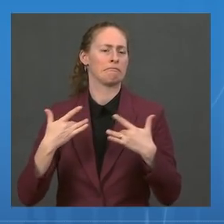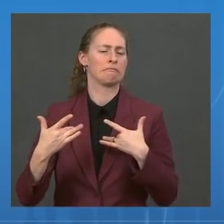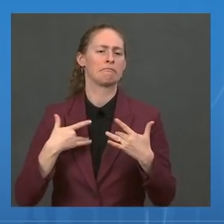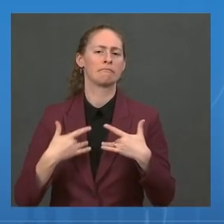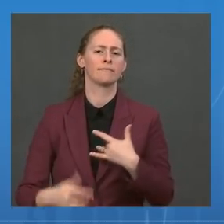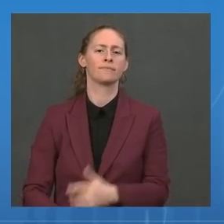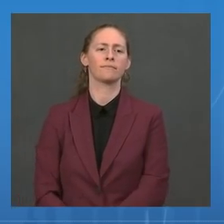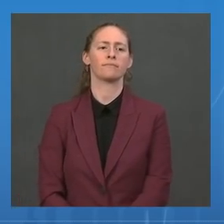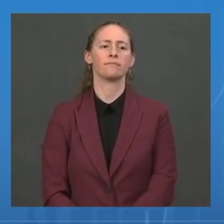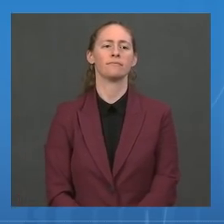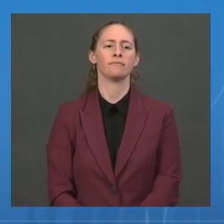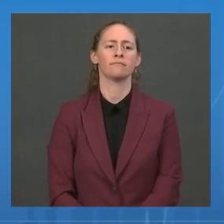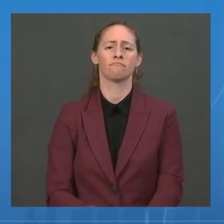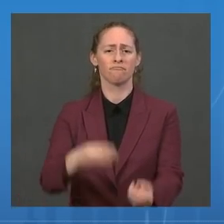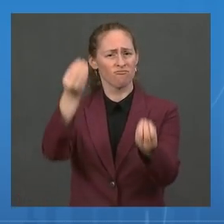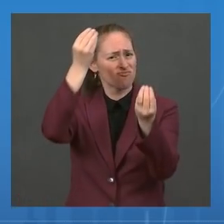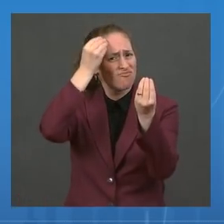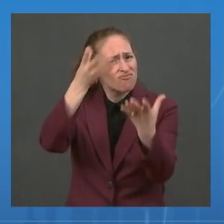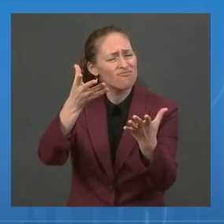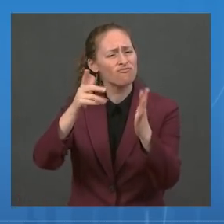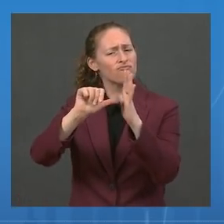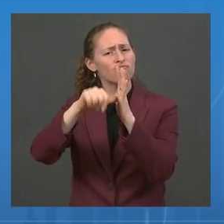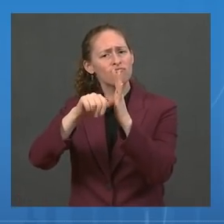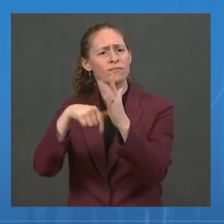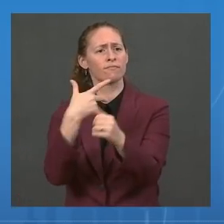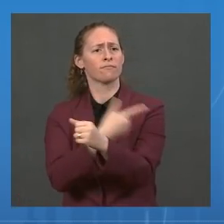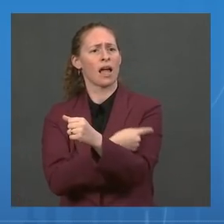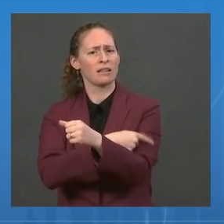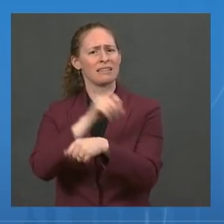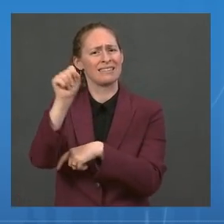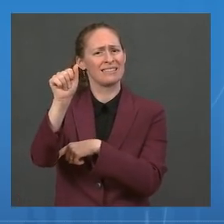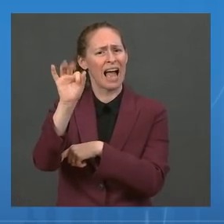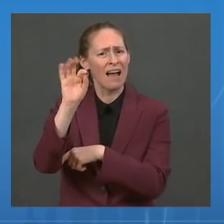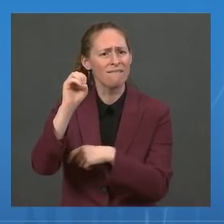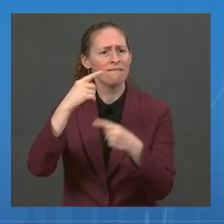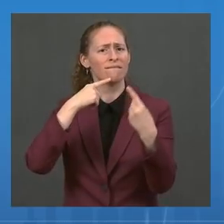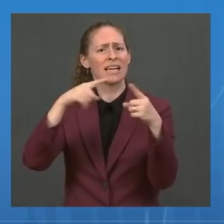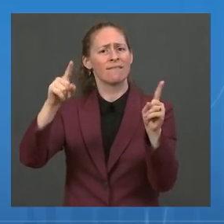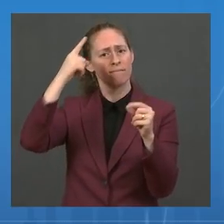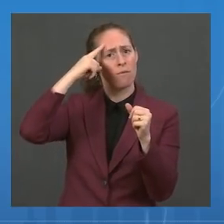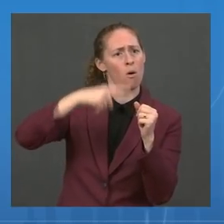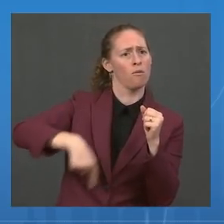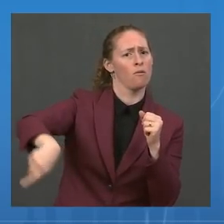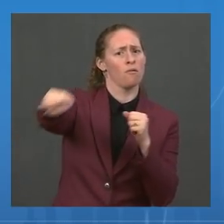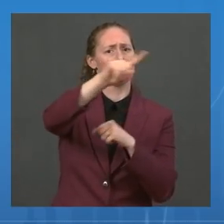The benefits of vaccination far outweigh any risk to both mom and to baby.